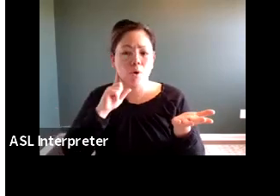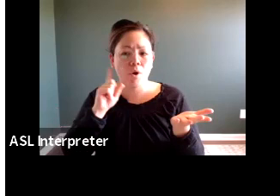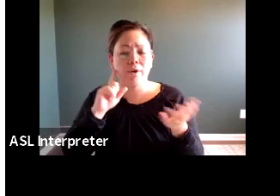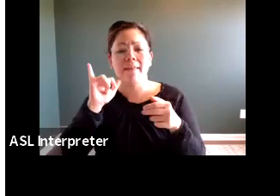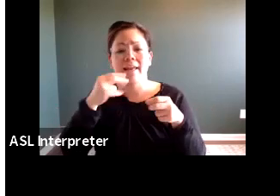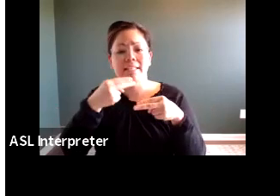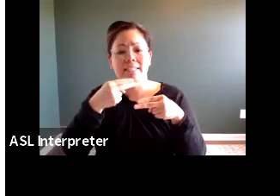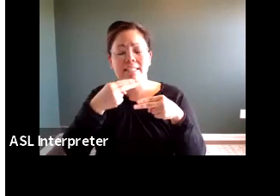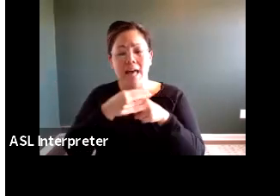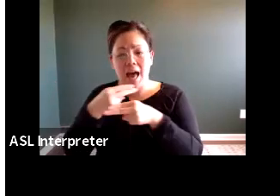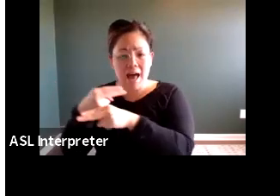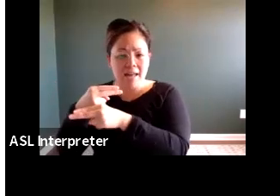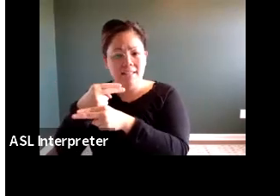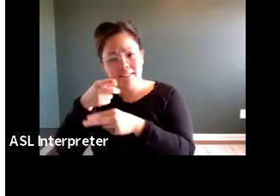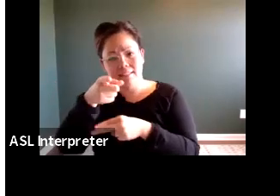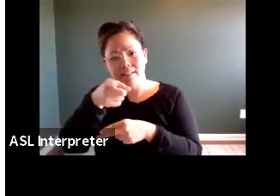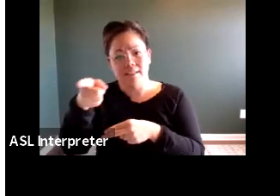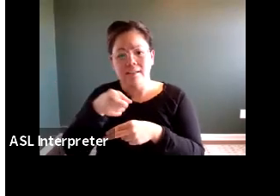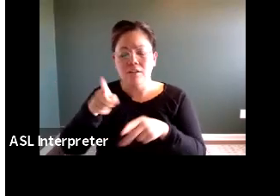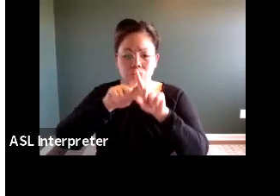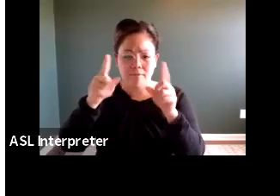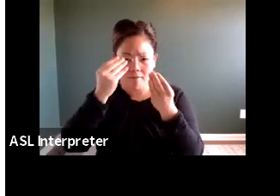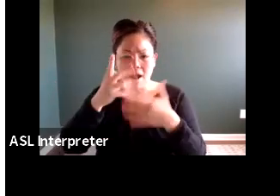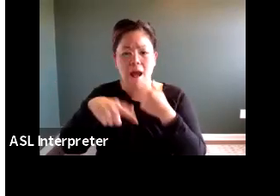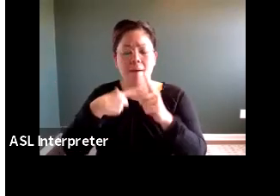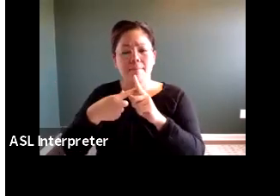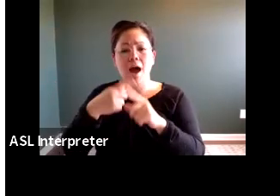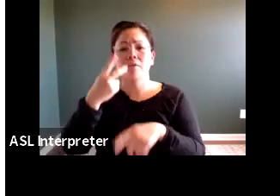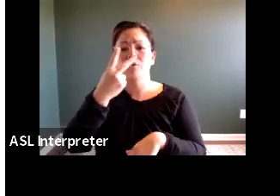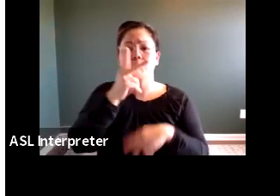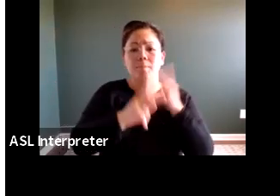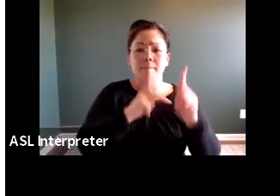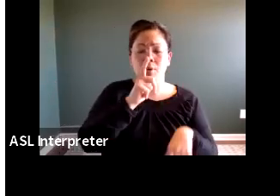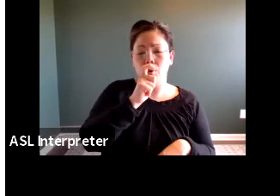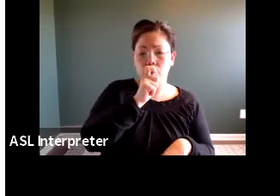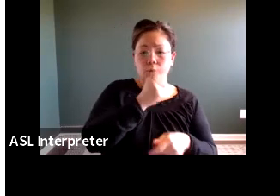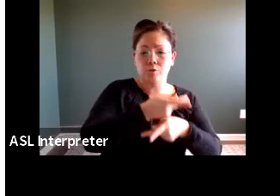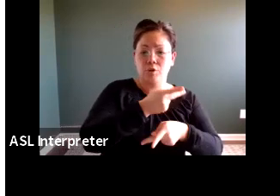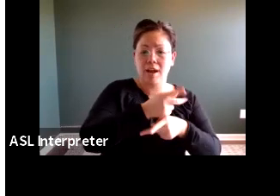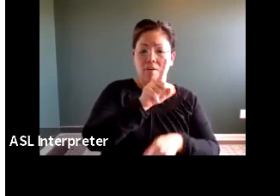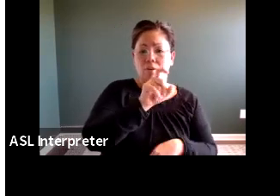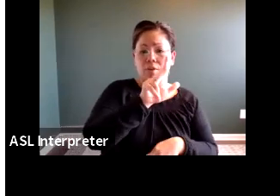about the two people who were doing heroin took care of 139 clients over an eight year,